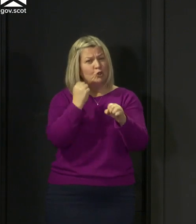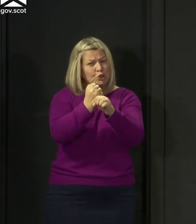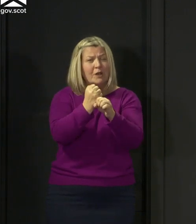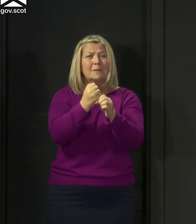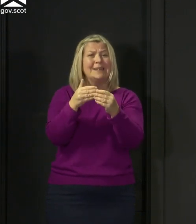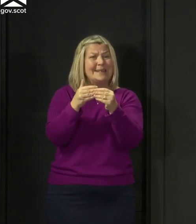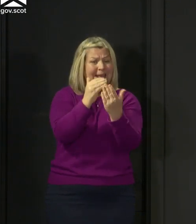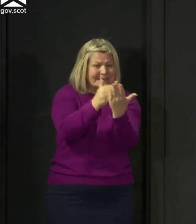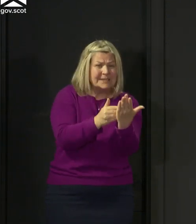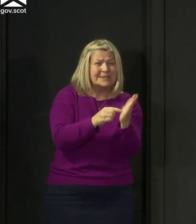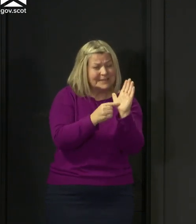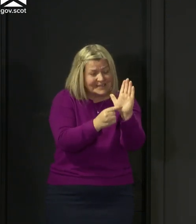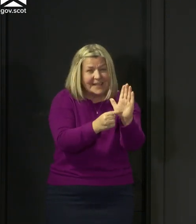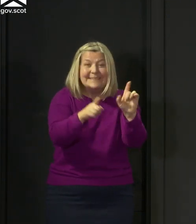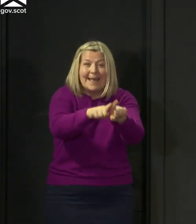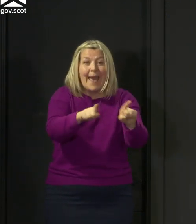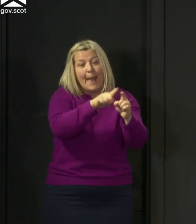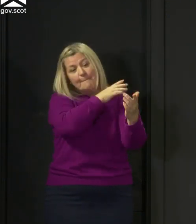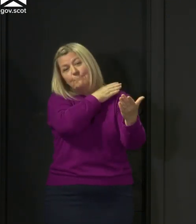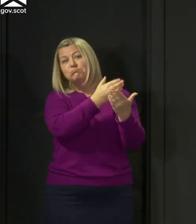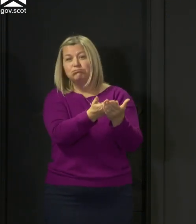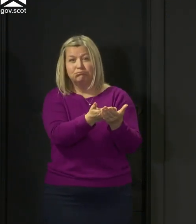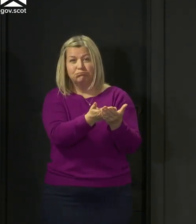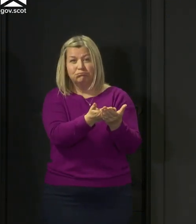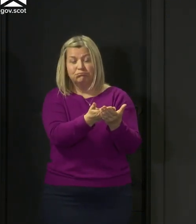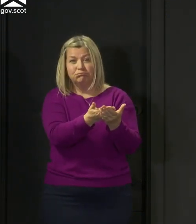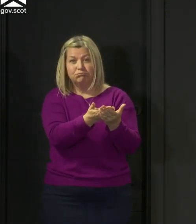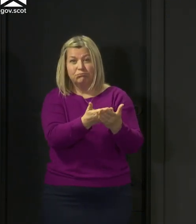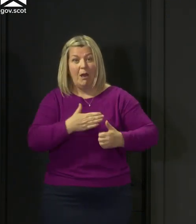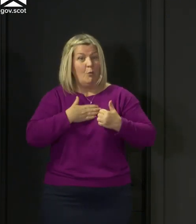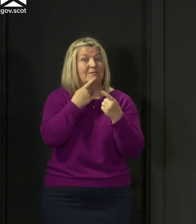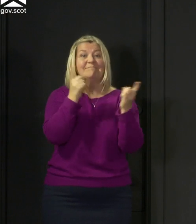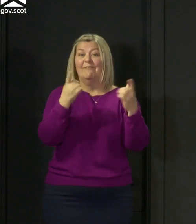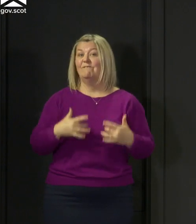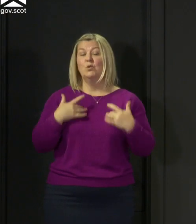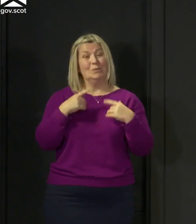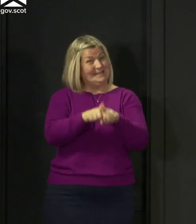has not changed, and our position has not changed. And that's the message I would ask